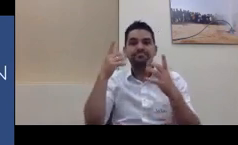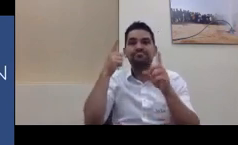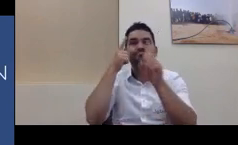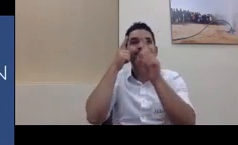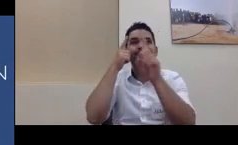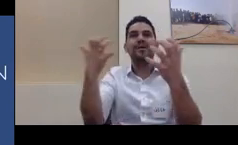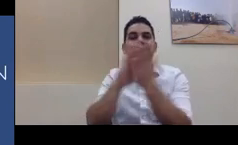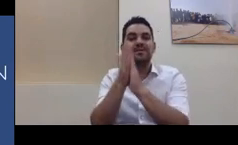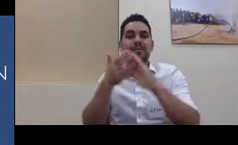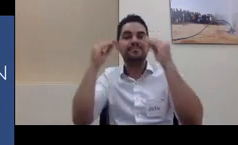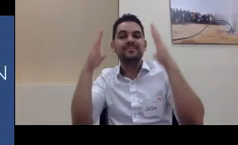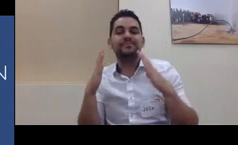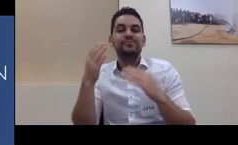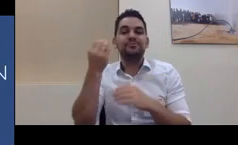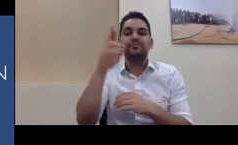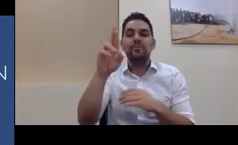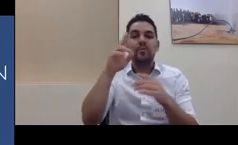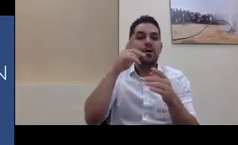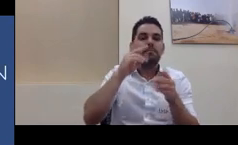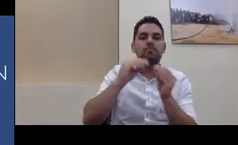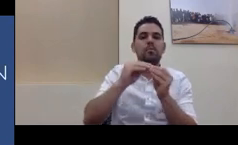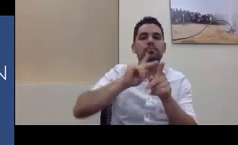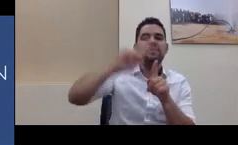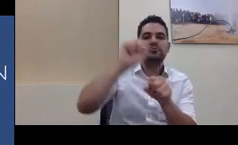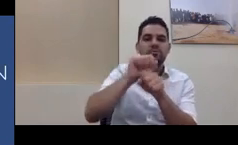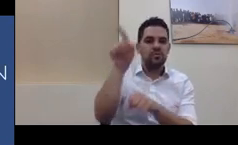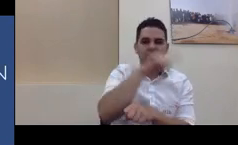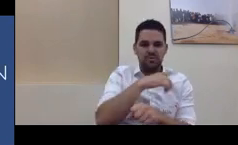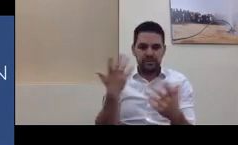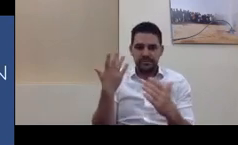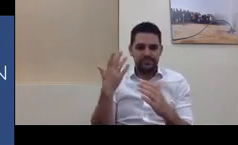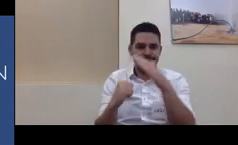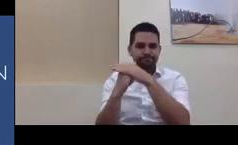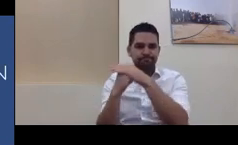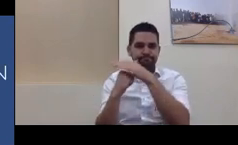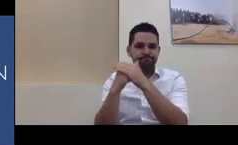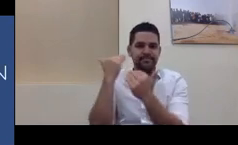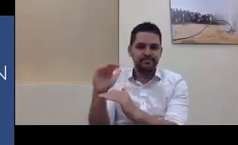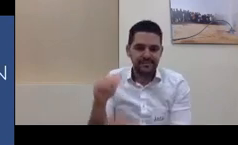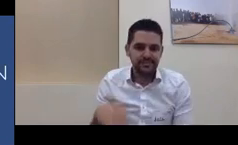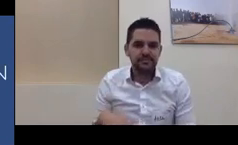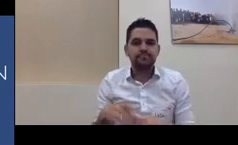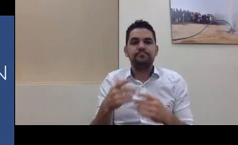Many students who want to become teachers or have goals of more professional jobs,